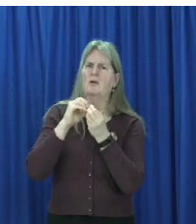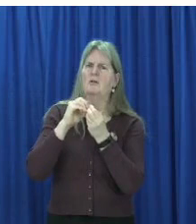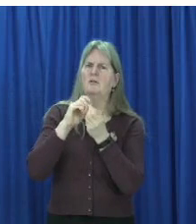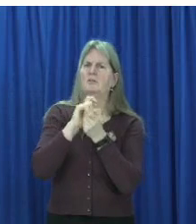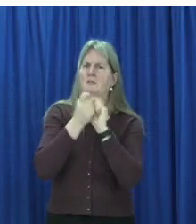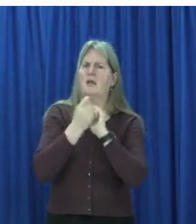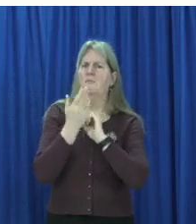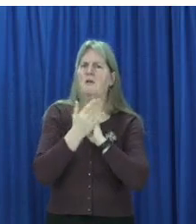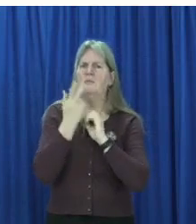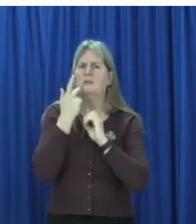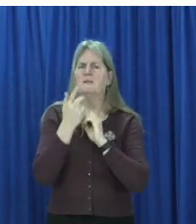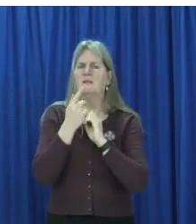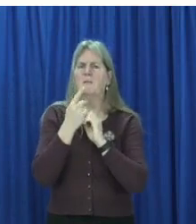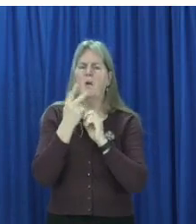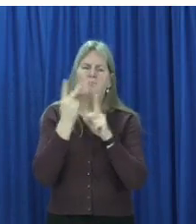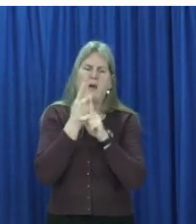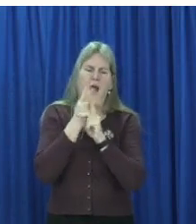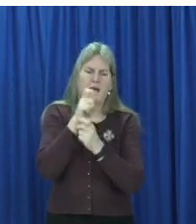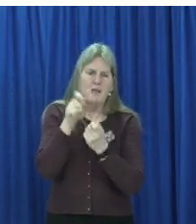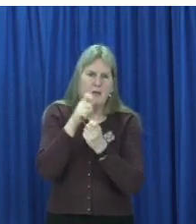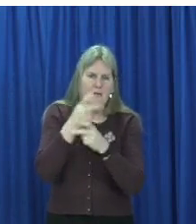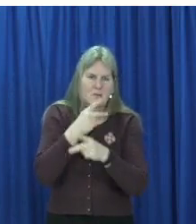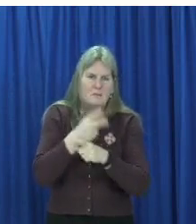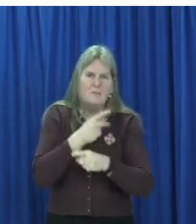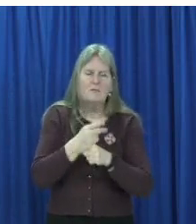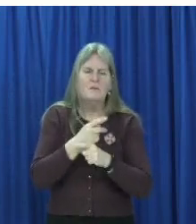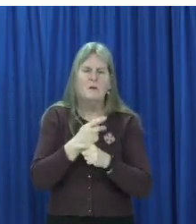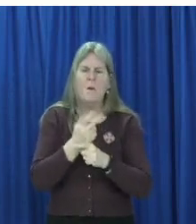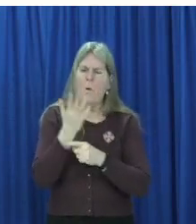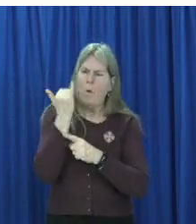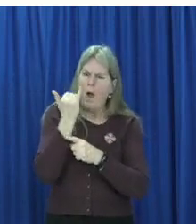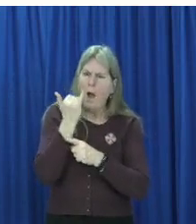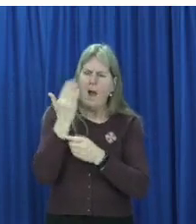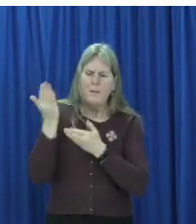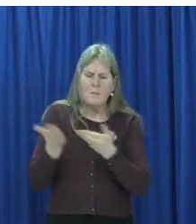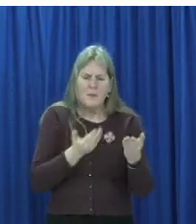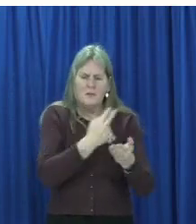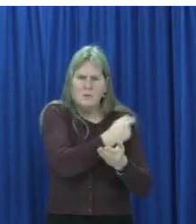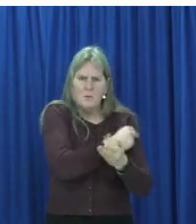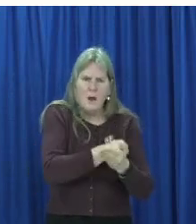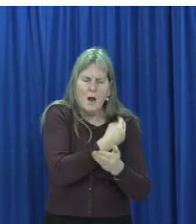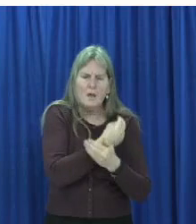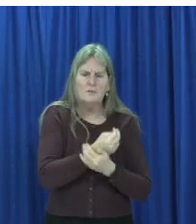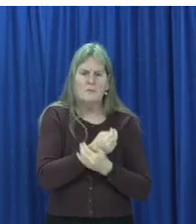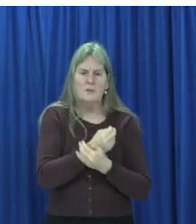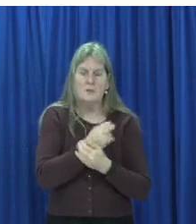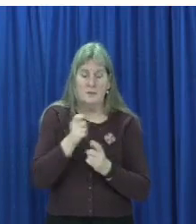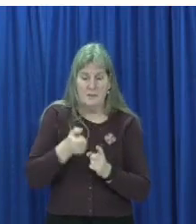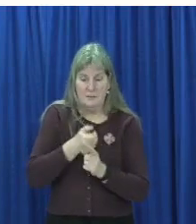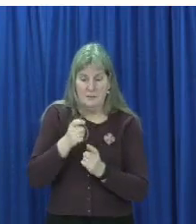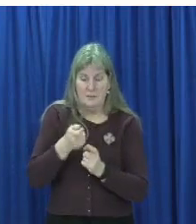We do clinical investigations, we look at why people are admitted to hospital, whether it's due to COVID or whether it's hospitalization